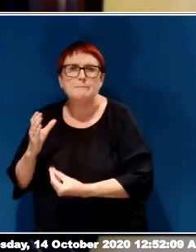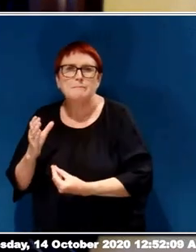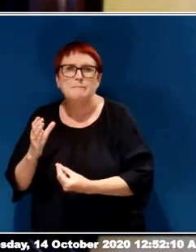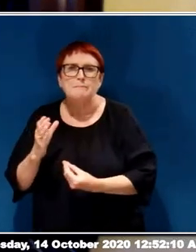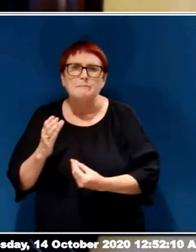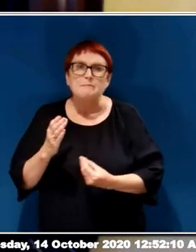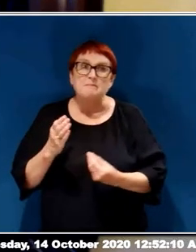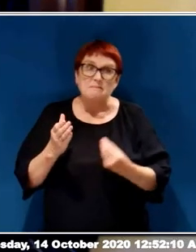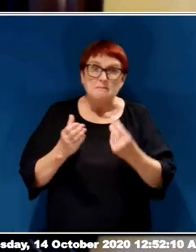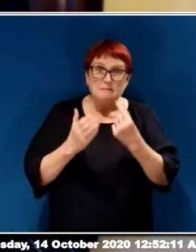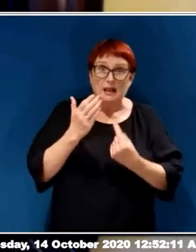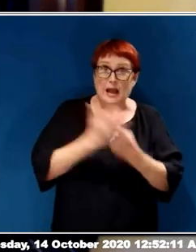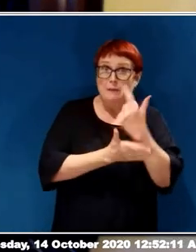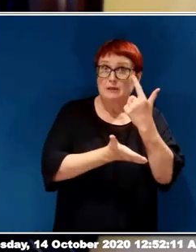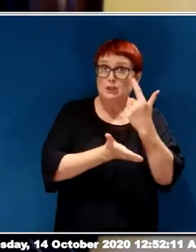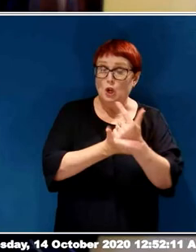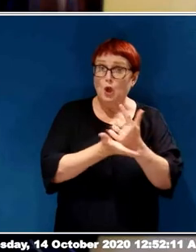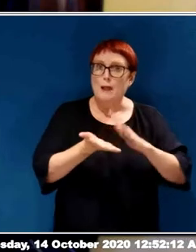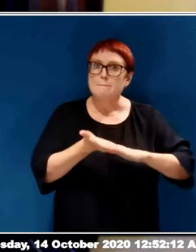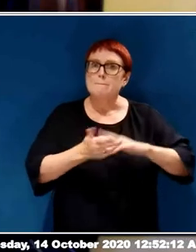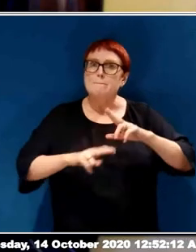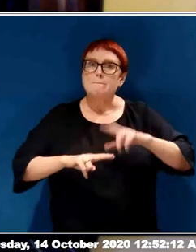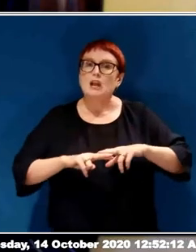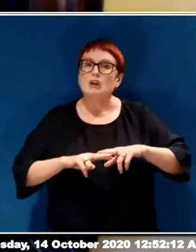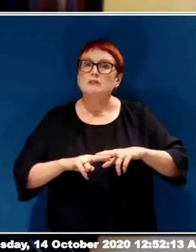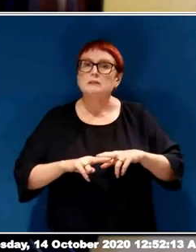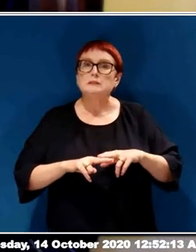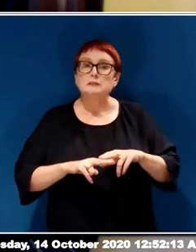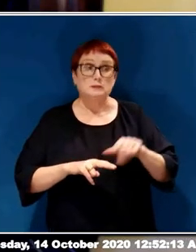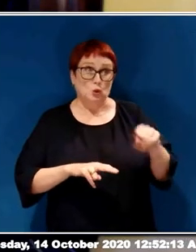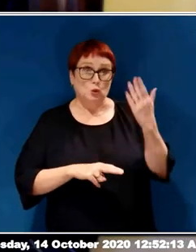resources", you know, when they approach a school for enrolment.